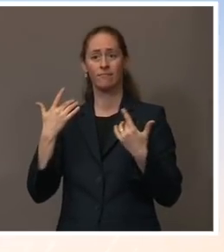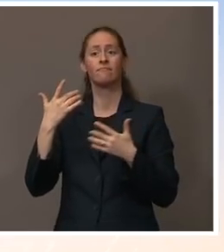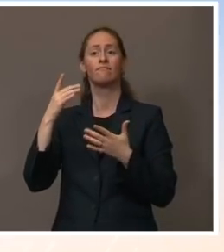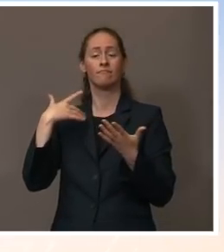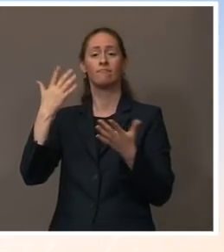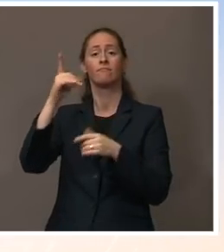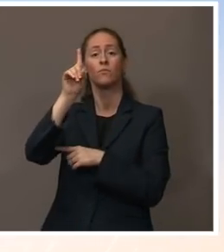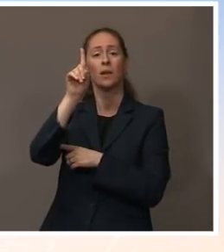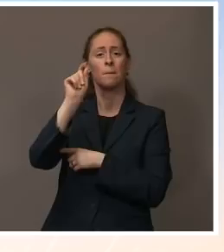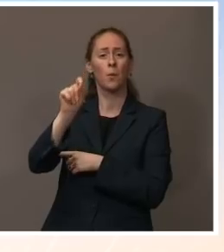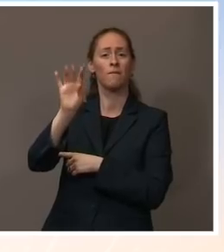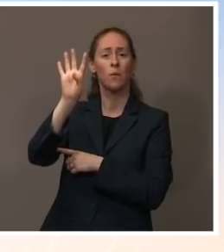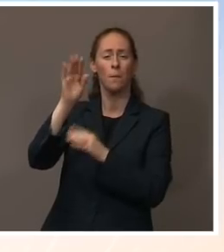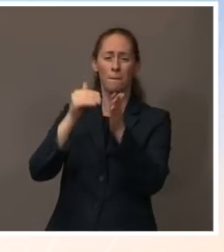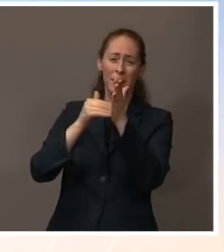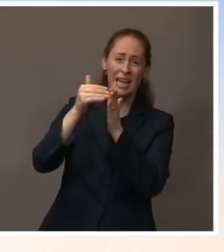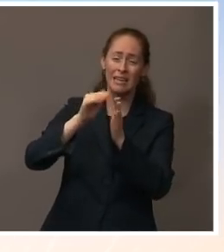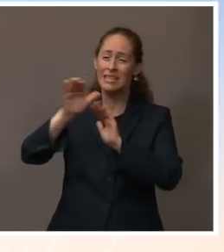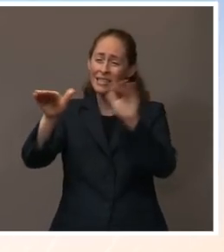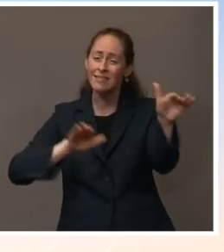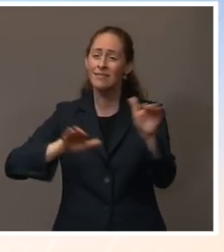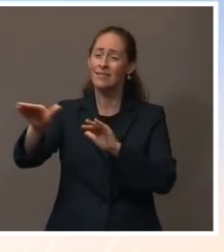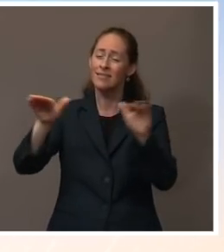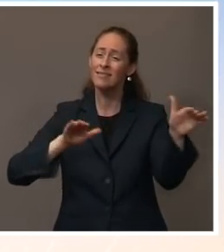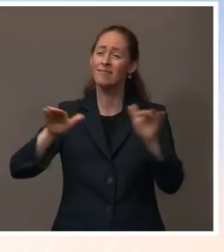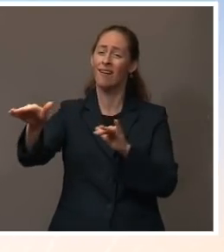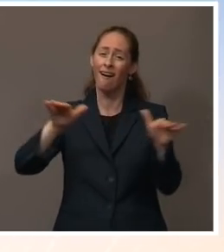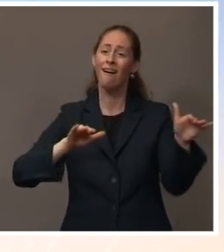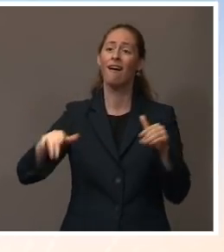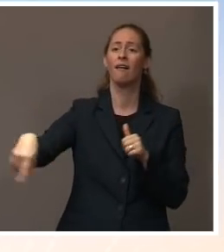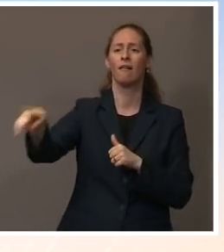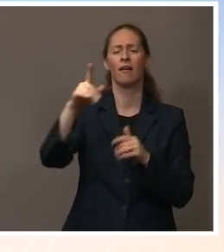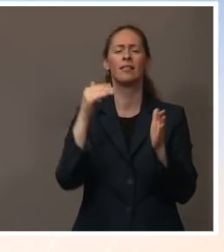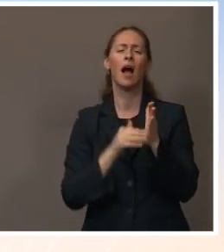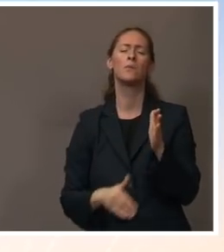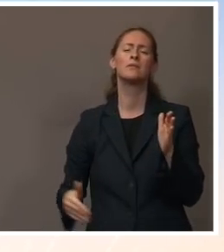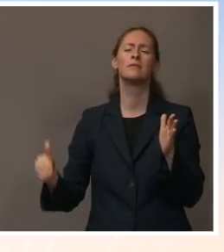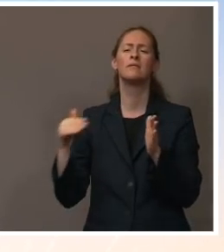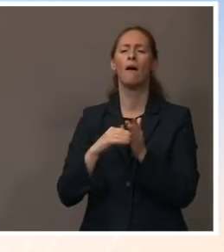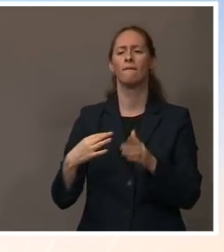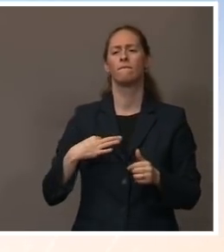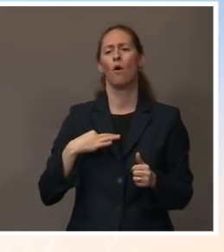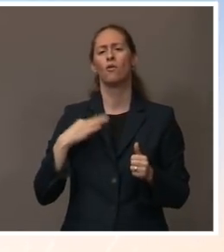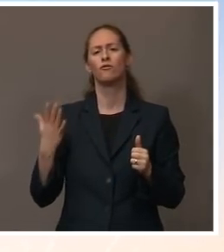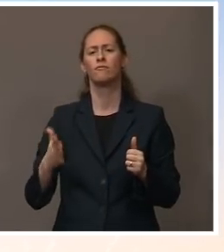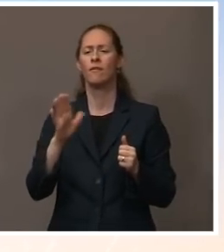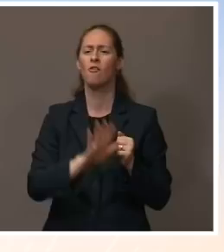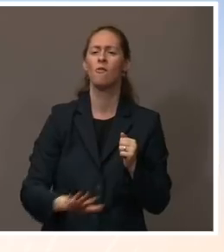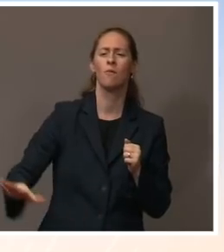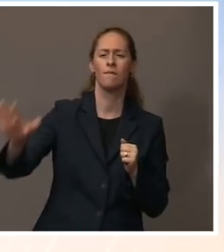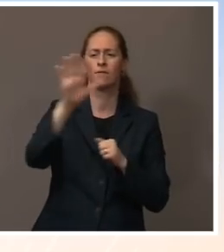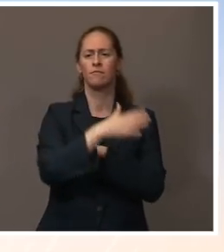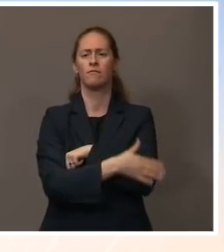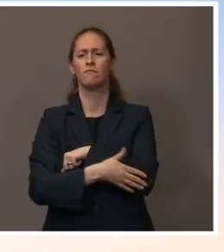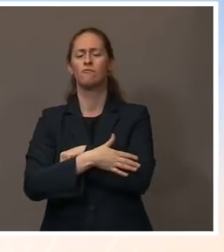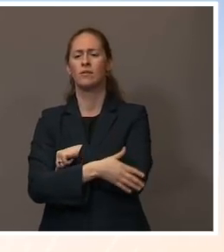And there are thousands of volunteers in 50 states across the country. Ultimately, it's going to be up to individuals to decide if they want to get vaccinated.